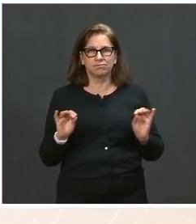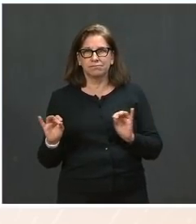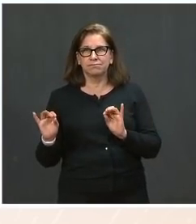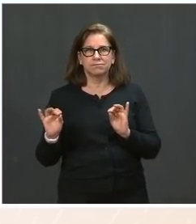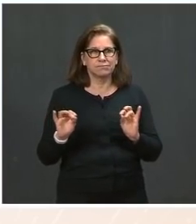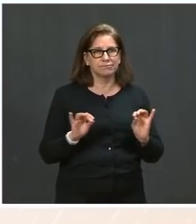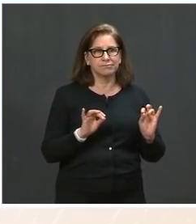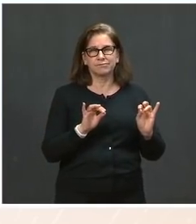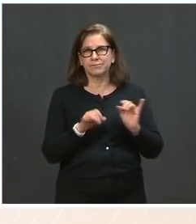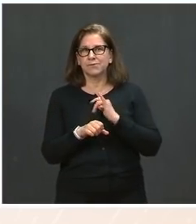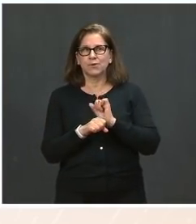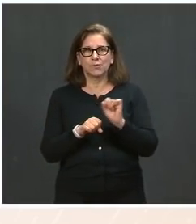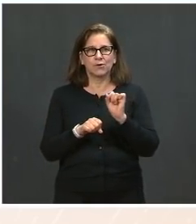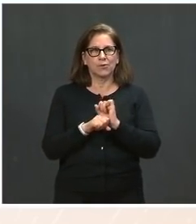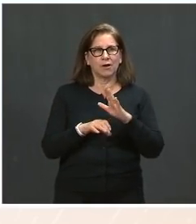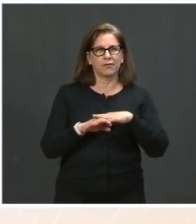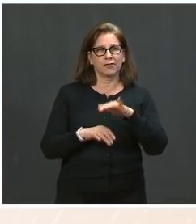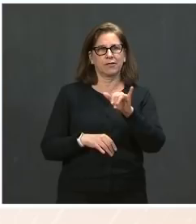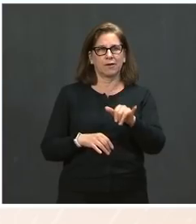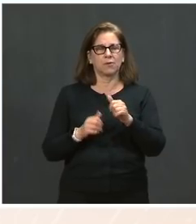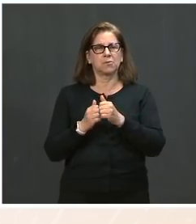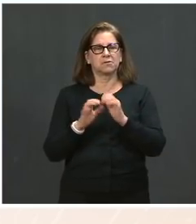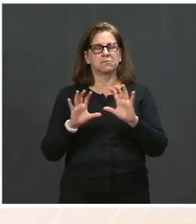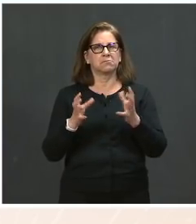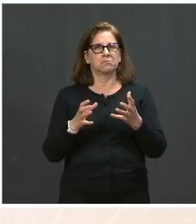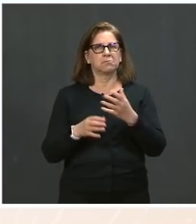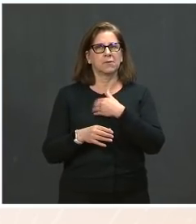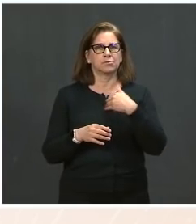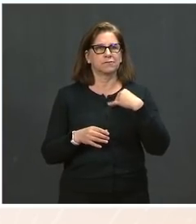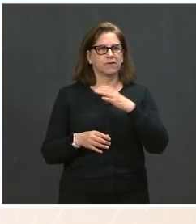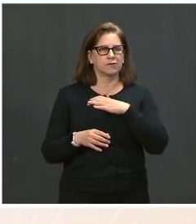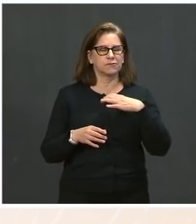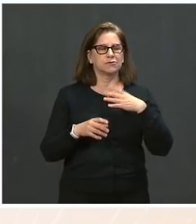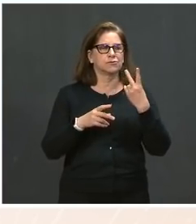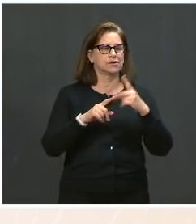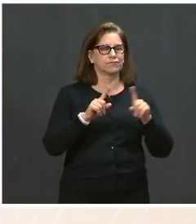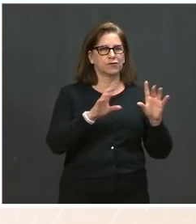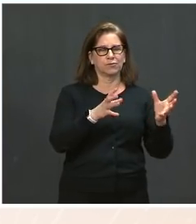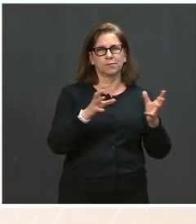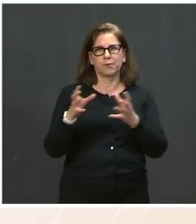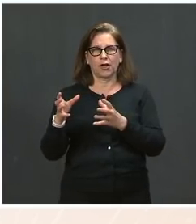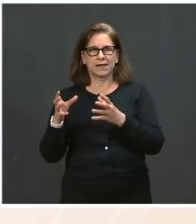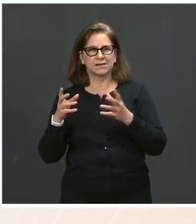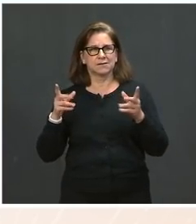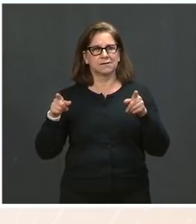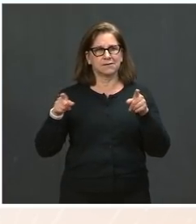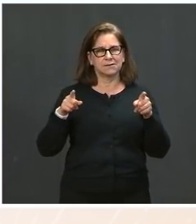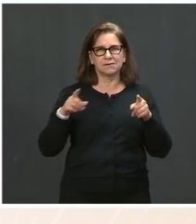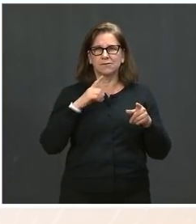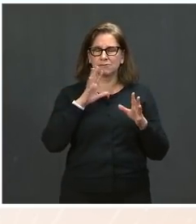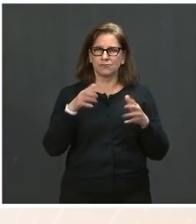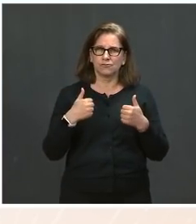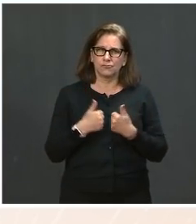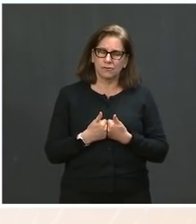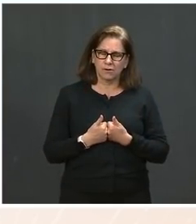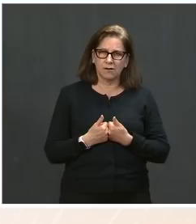with members of both parties on addressing what is a very challenging issue for many industries. There's --